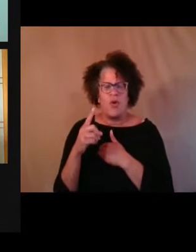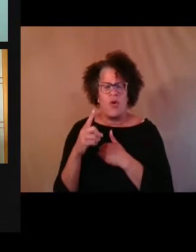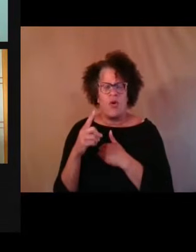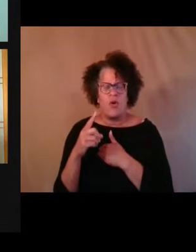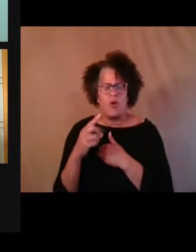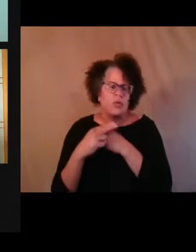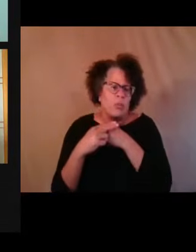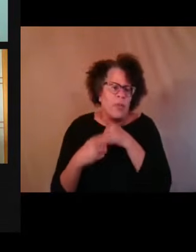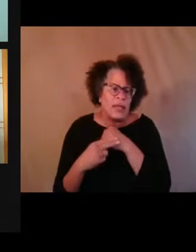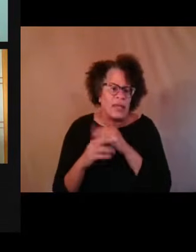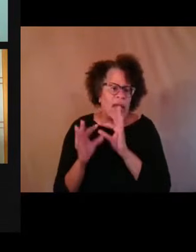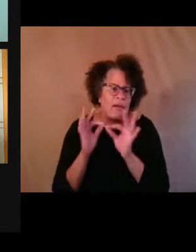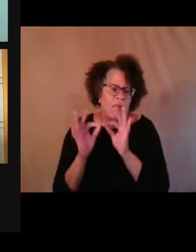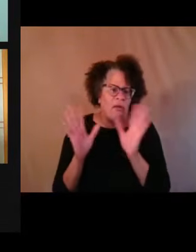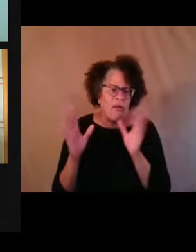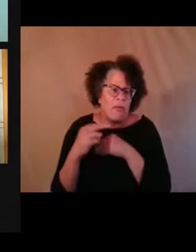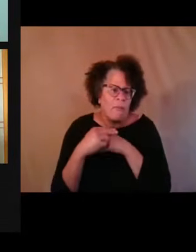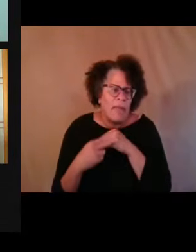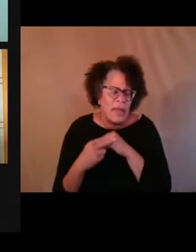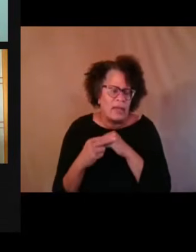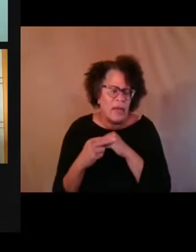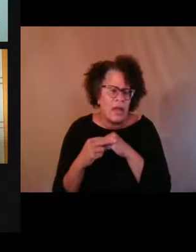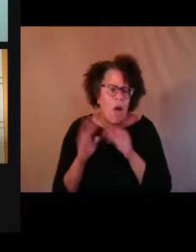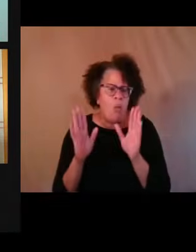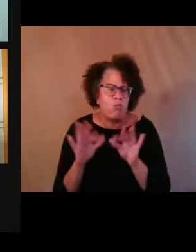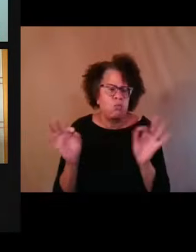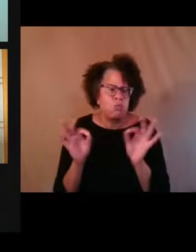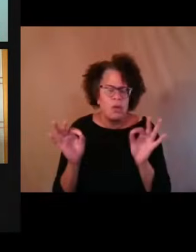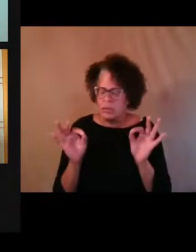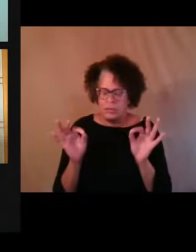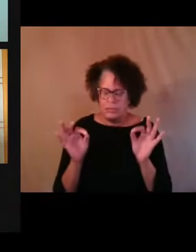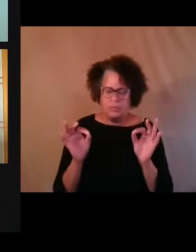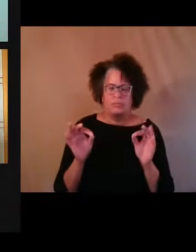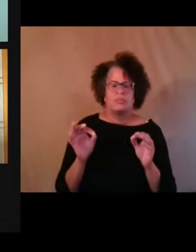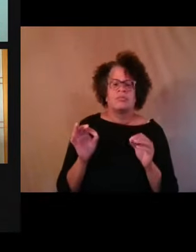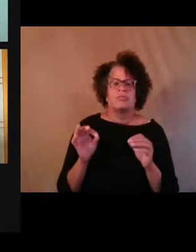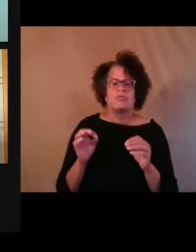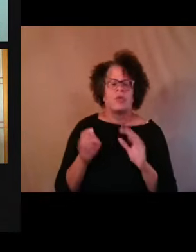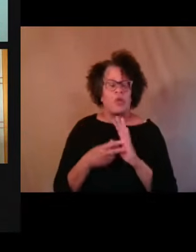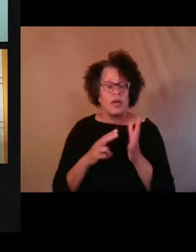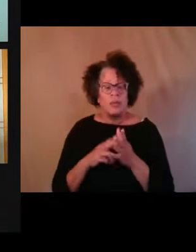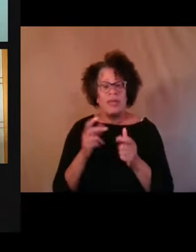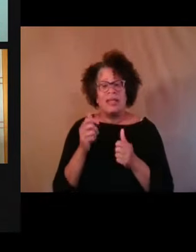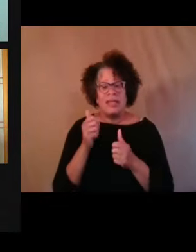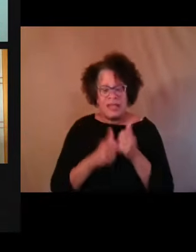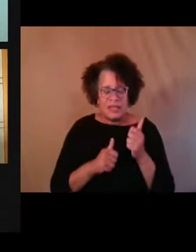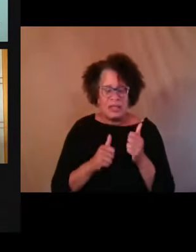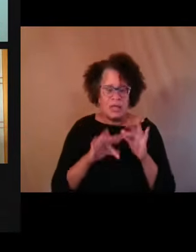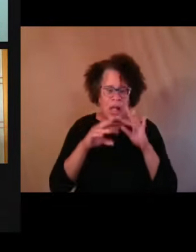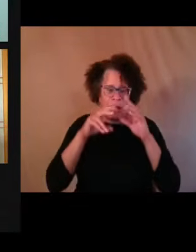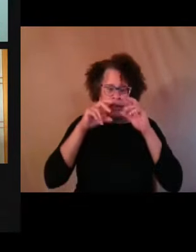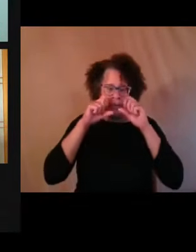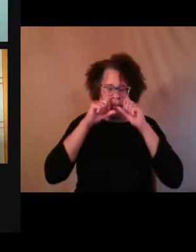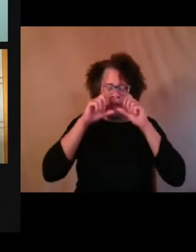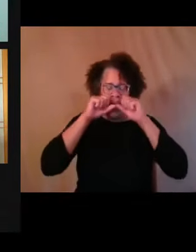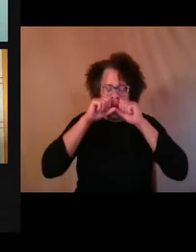We're not gonna put our bandaid over it. And so what I think about is, is each breath we take is a form of liberation